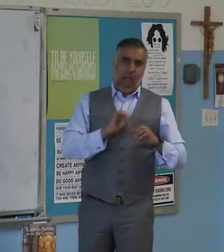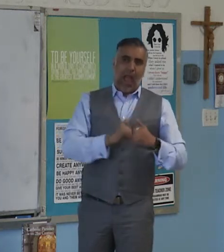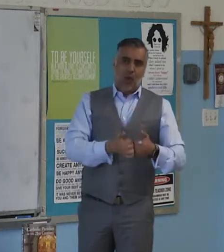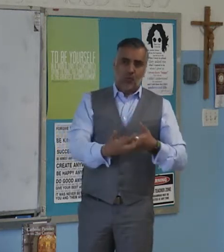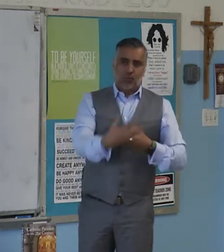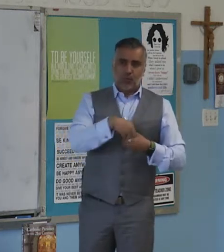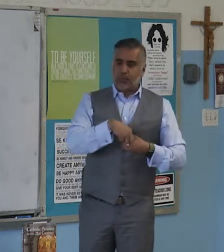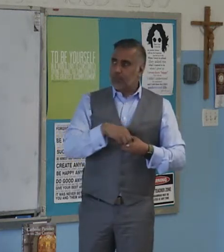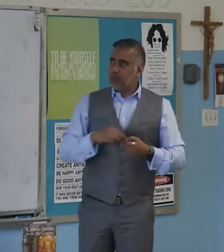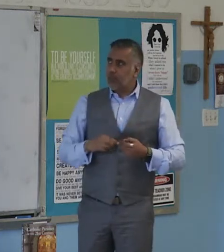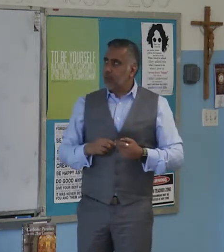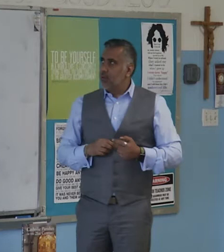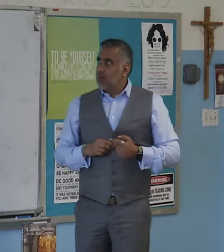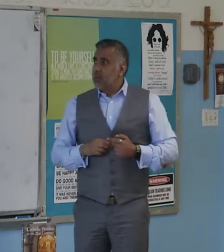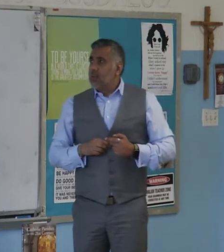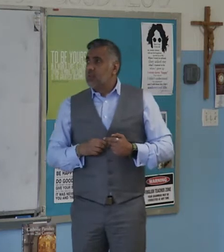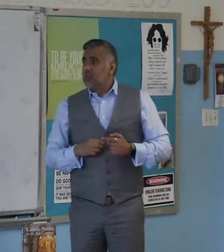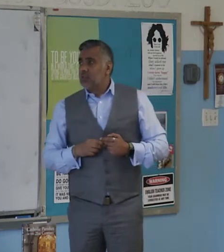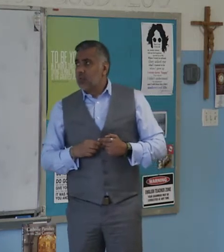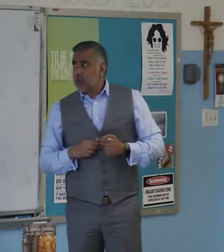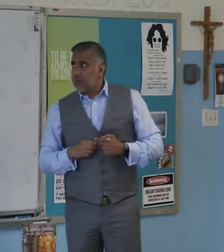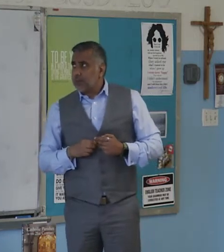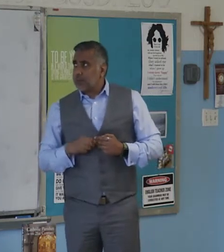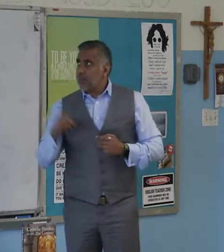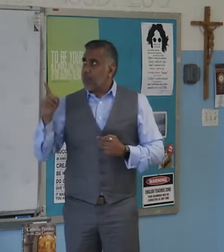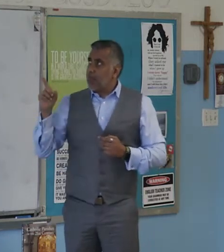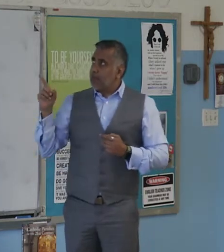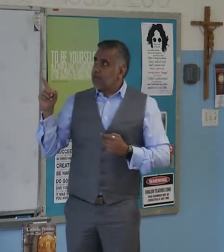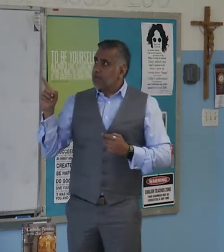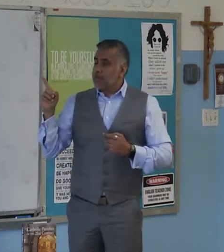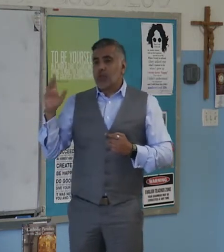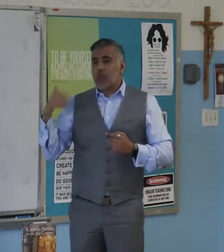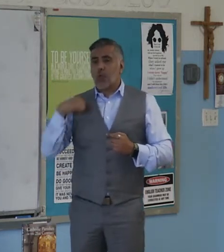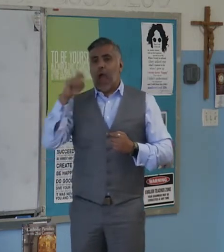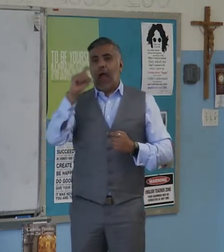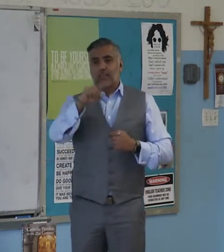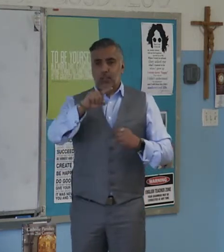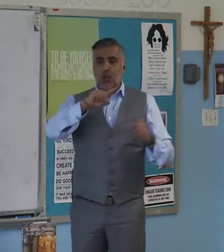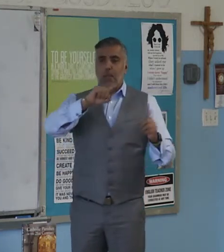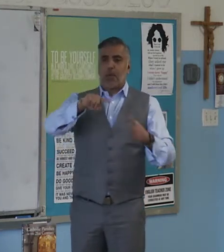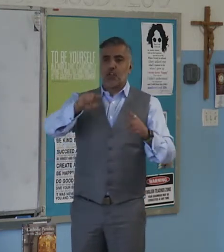and so then when we're asking about the parishioners participation in the parish,